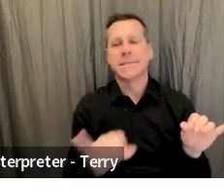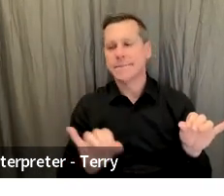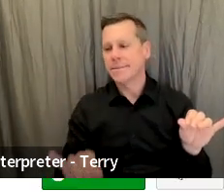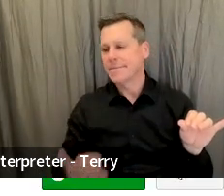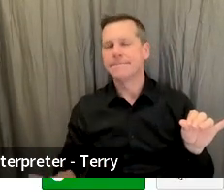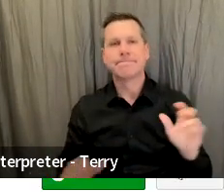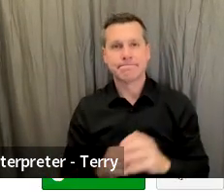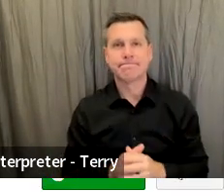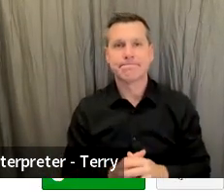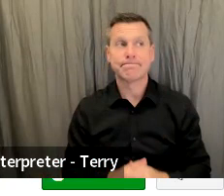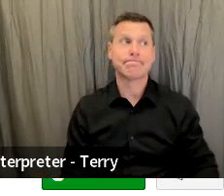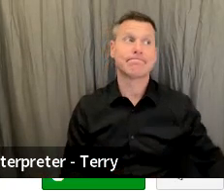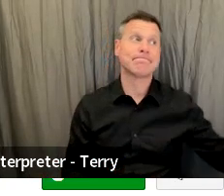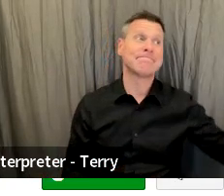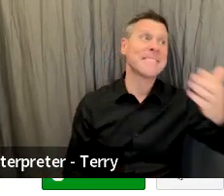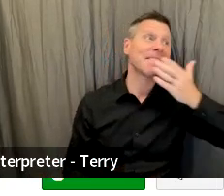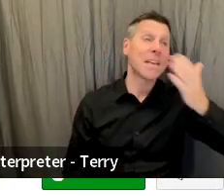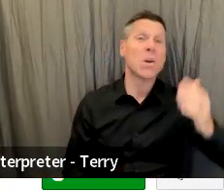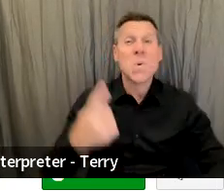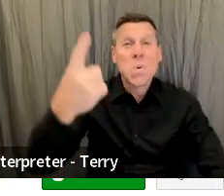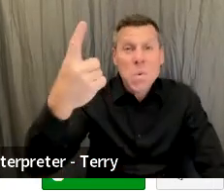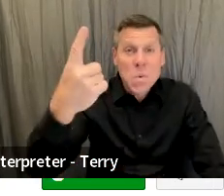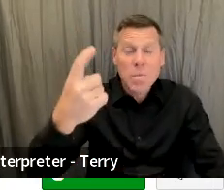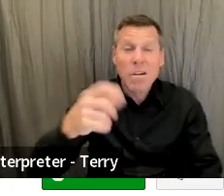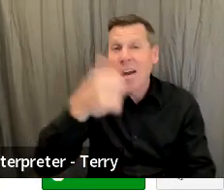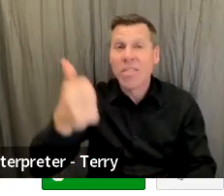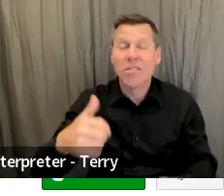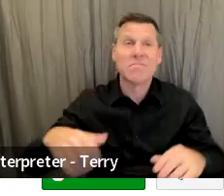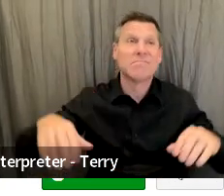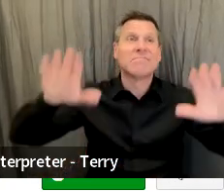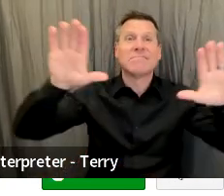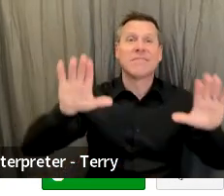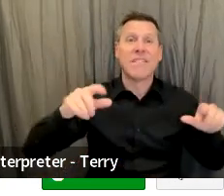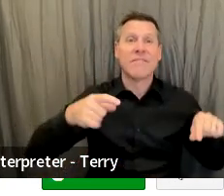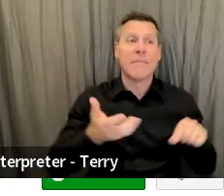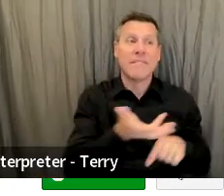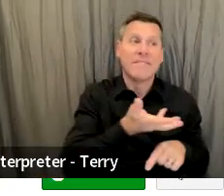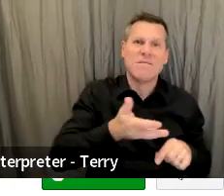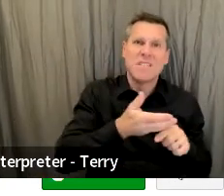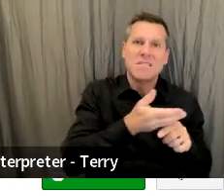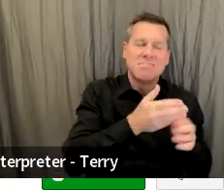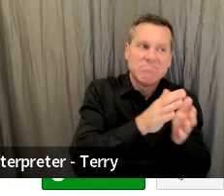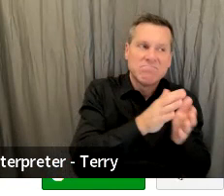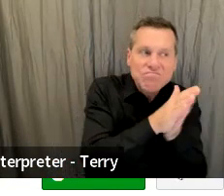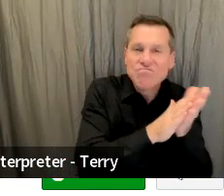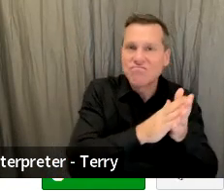Thank you, Jacki. I do want to underscore, one of the great things that came out of that was we had the opportunity to kind of the norm